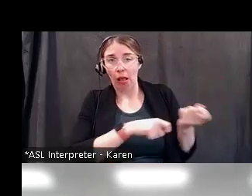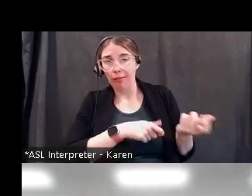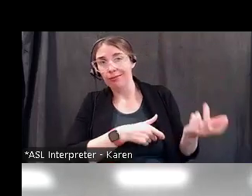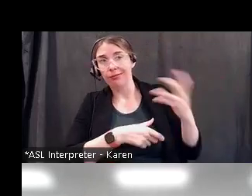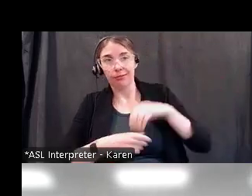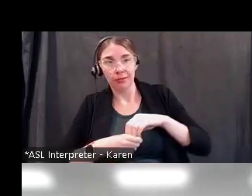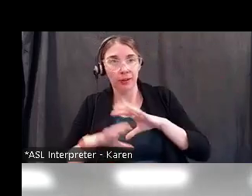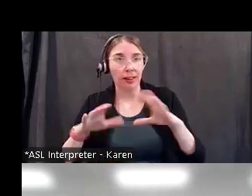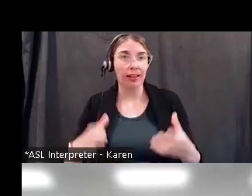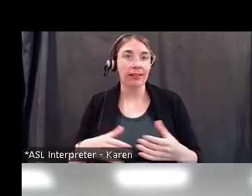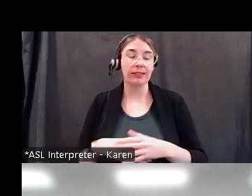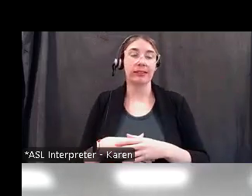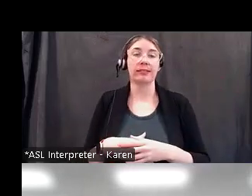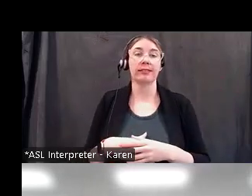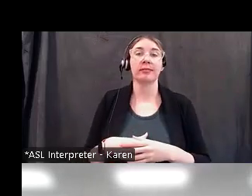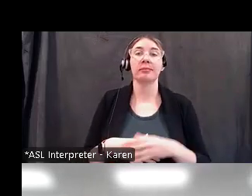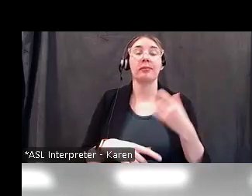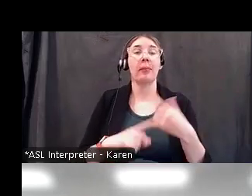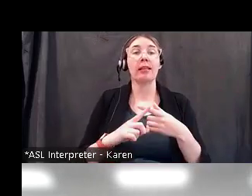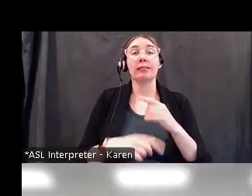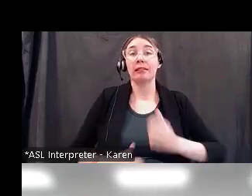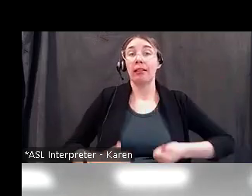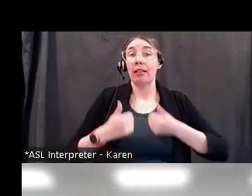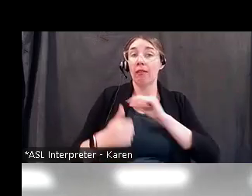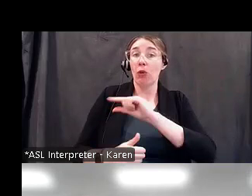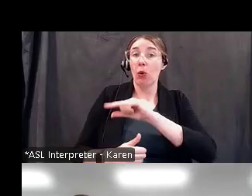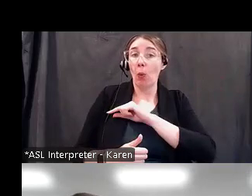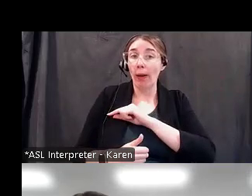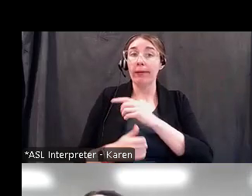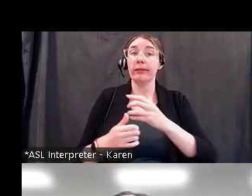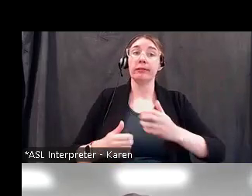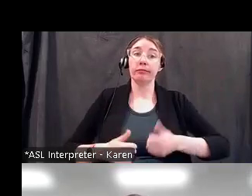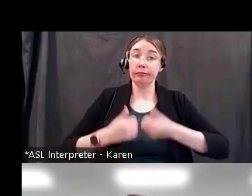It also helps maintain quality of life and Independence, counter stigmatization,